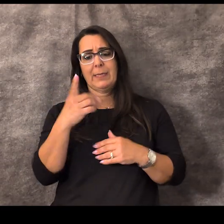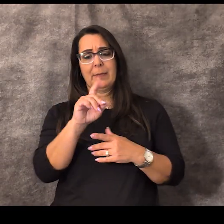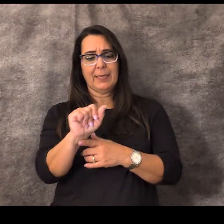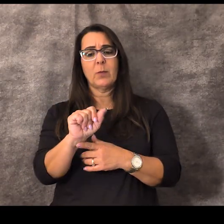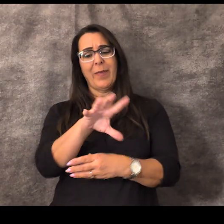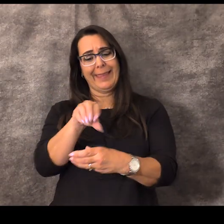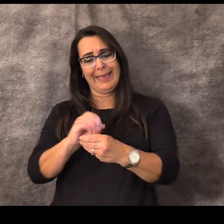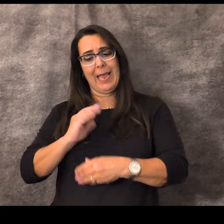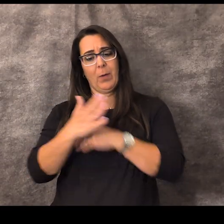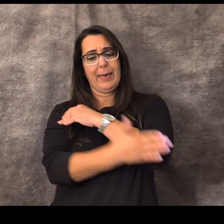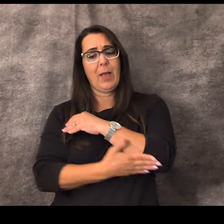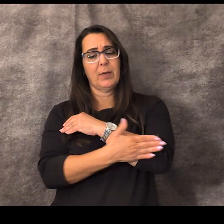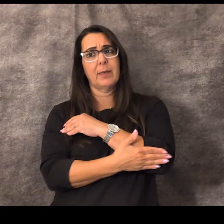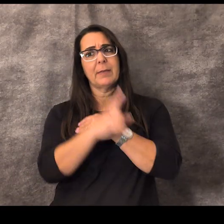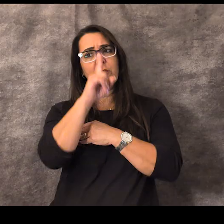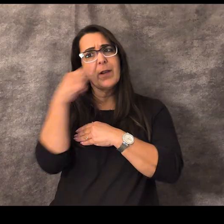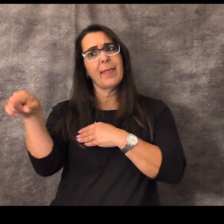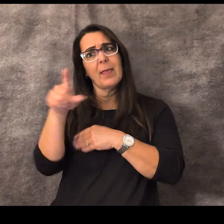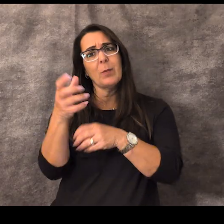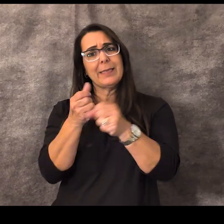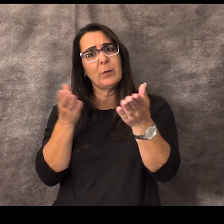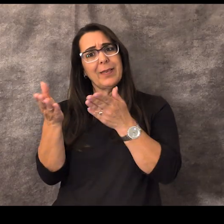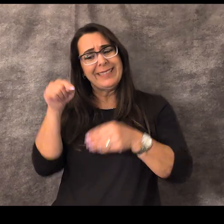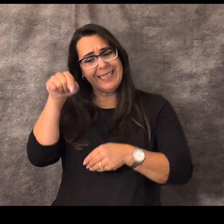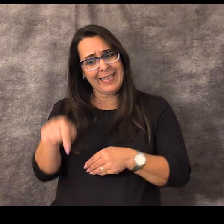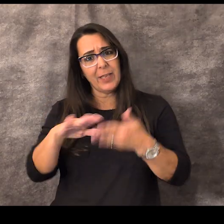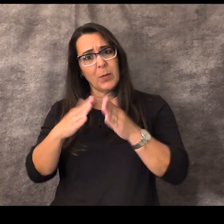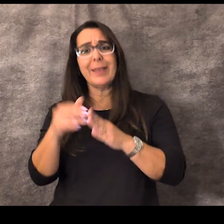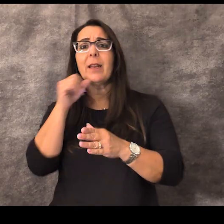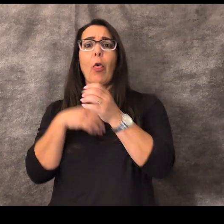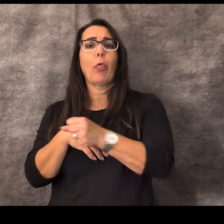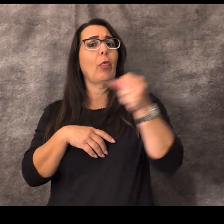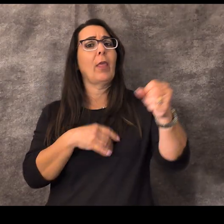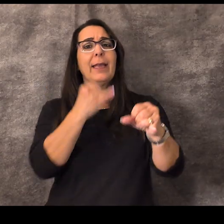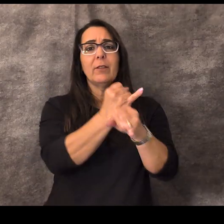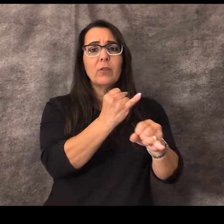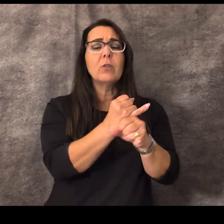receive services in the community, rather than being institutionalized or incarcerated.